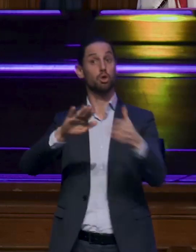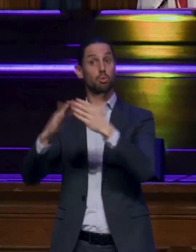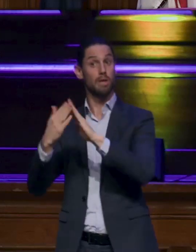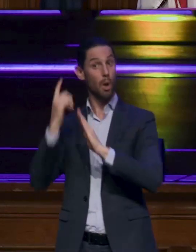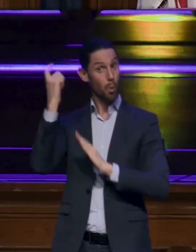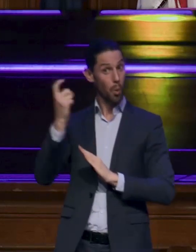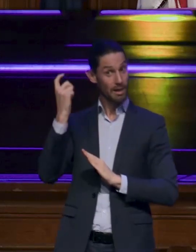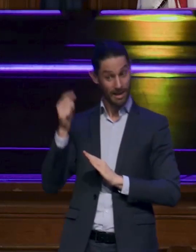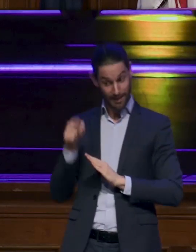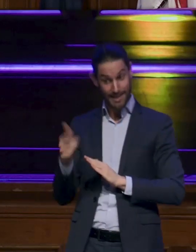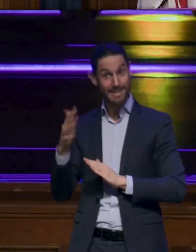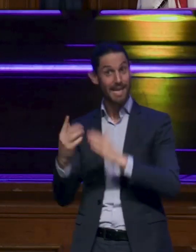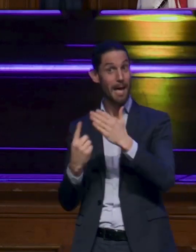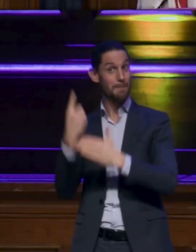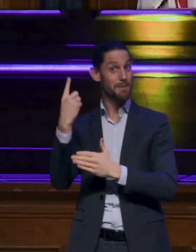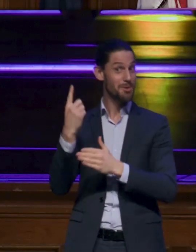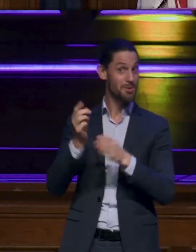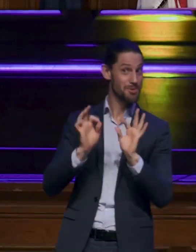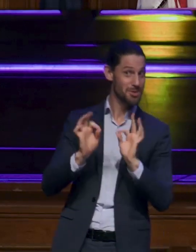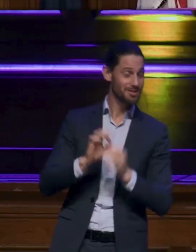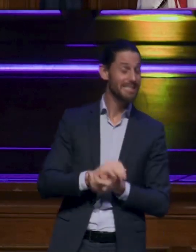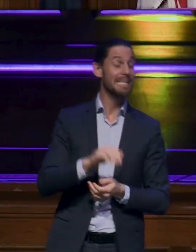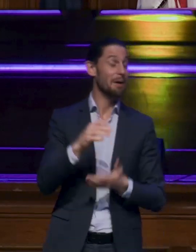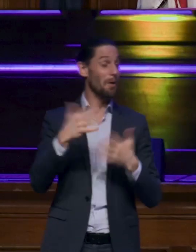you'd be best to ask the muslim community within the united states that